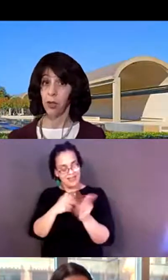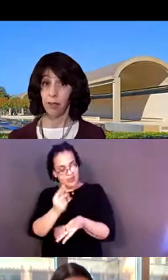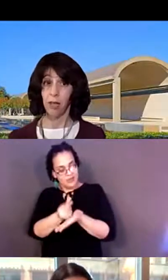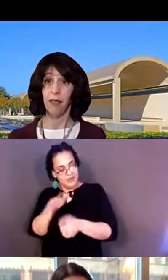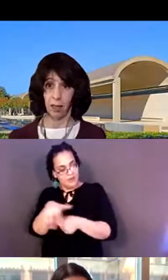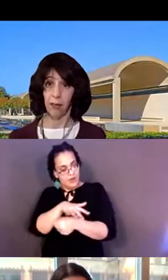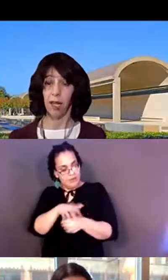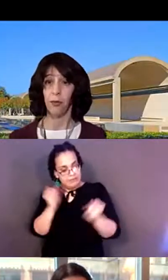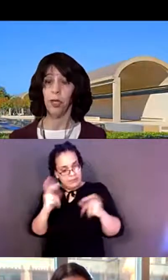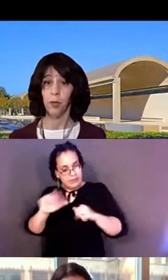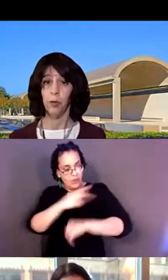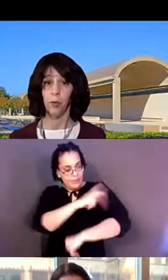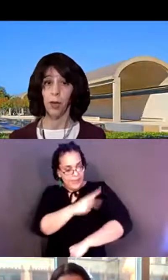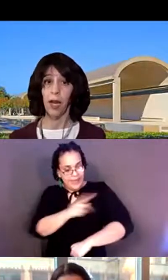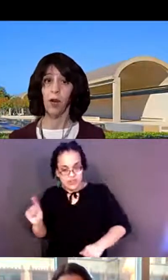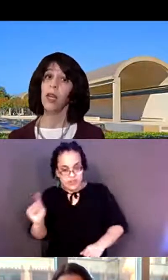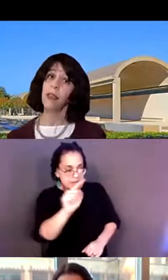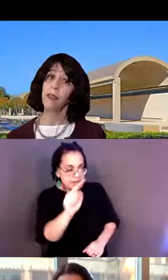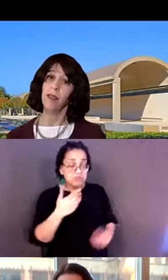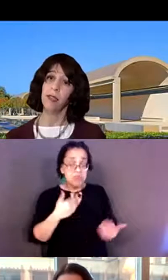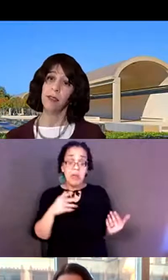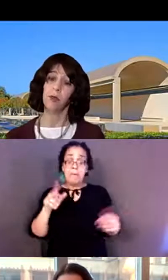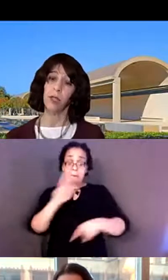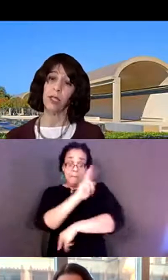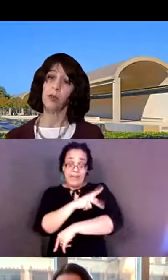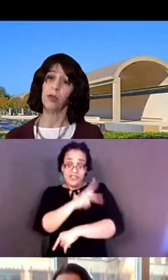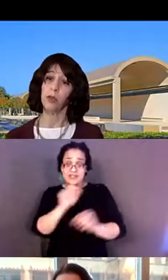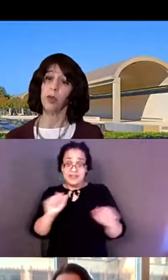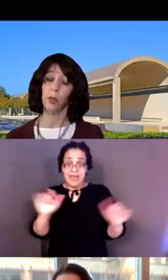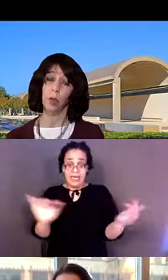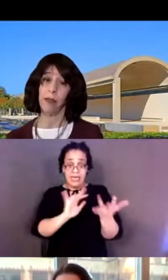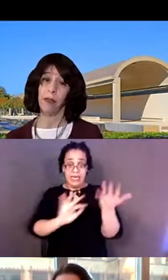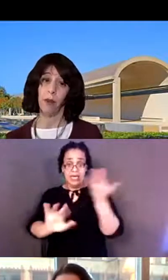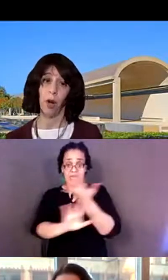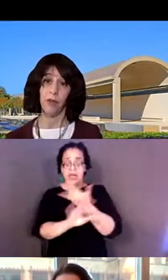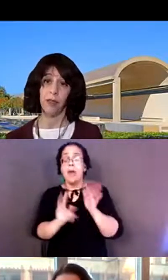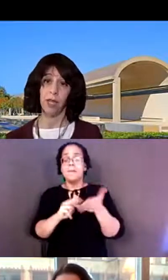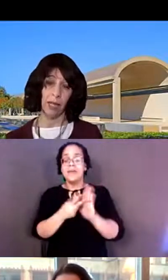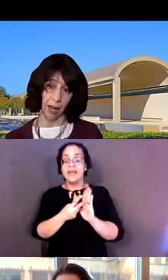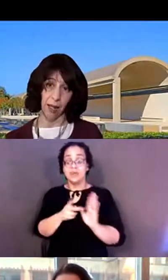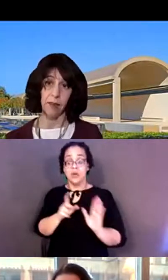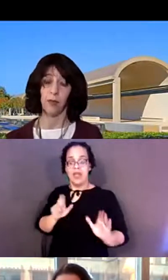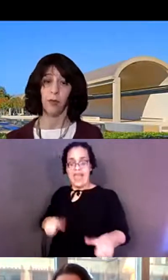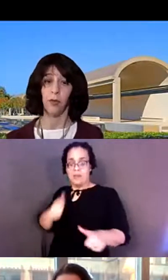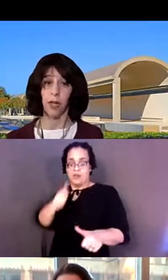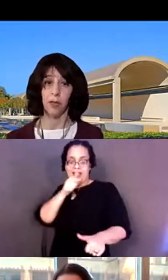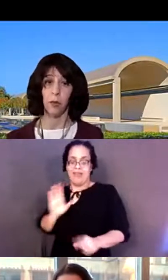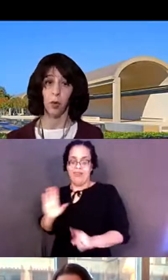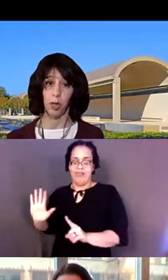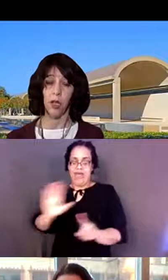they they have freedom to move around, then this is what you will do to protect